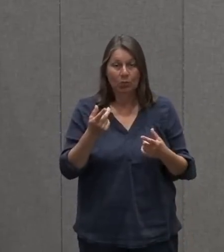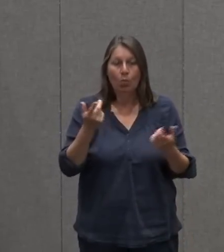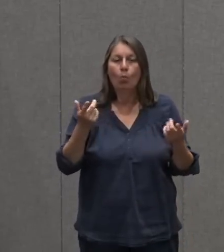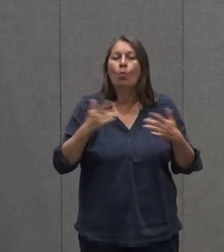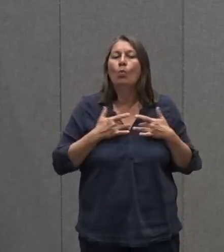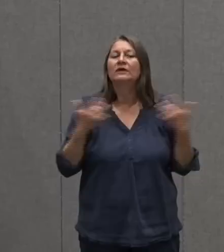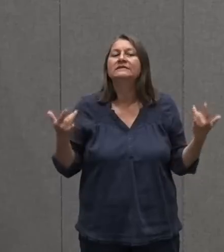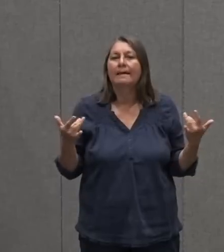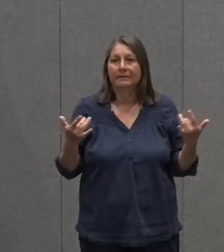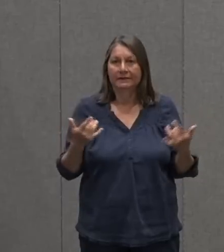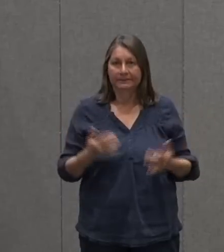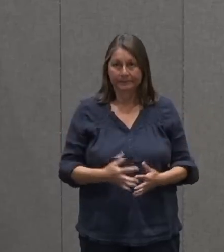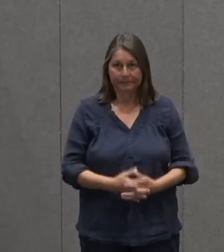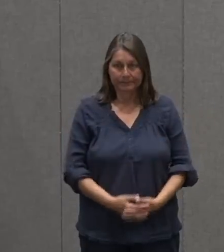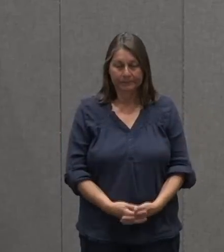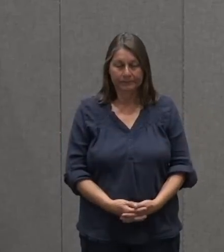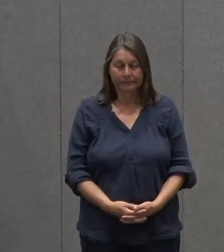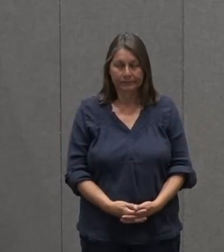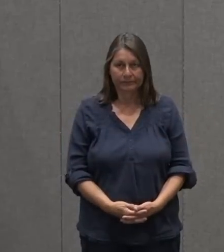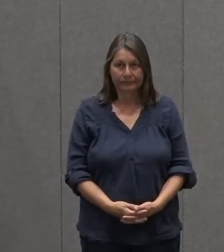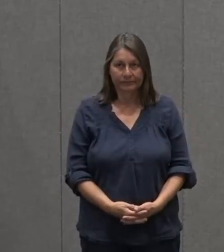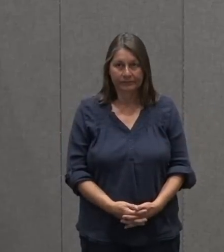(blows up balloon)